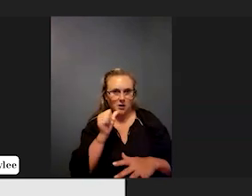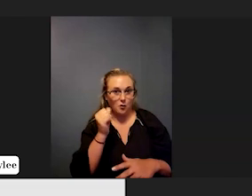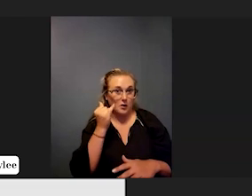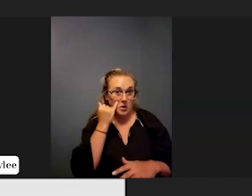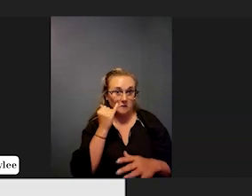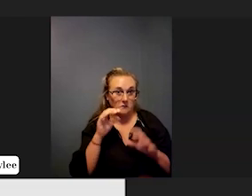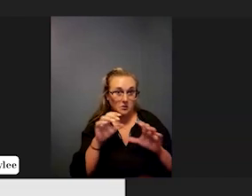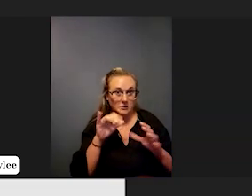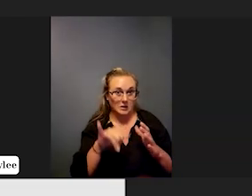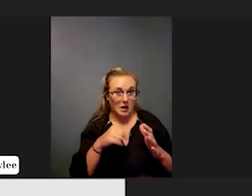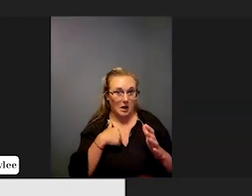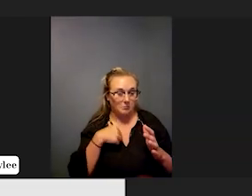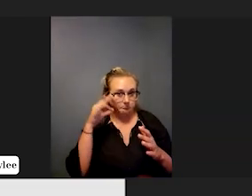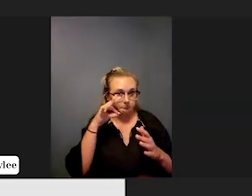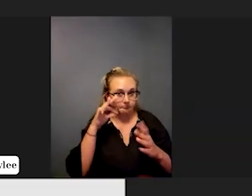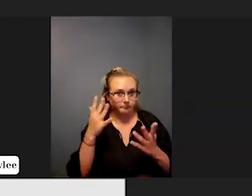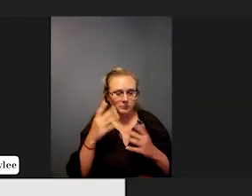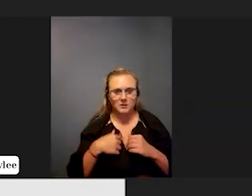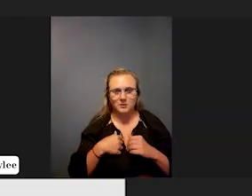Um, someone else is also typing an answer. Um.